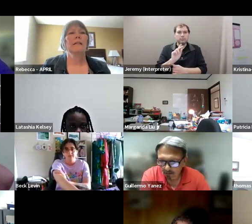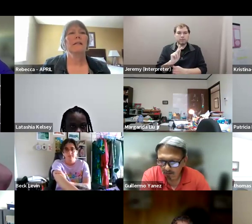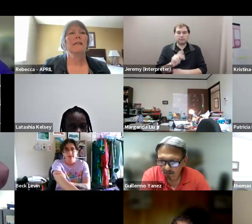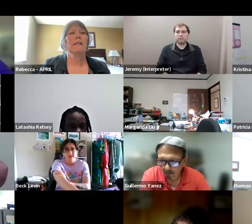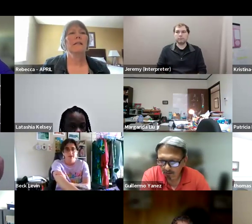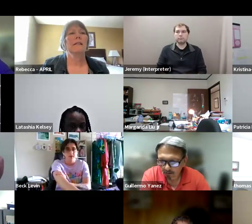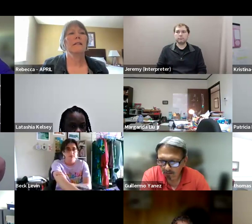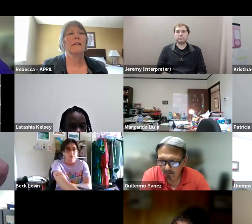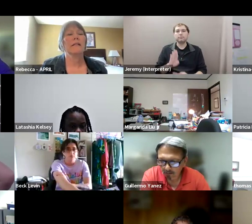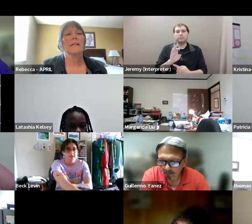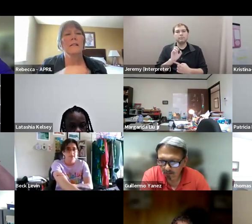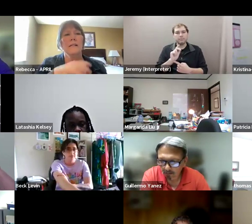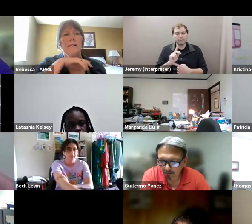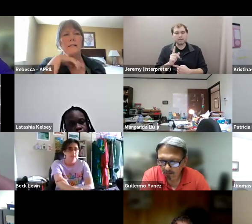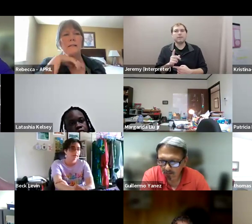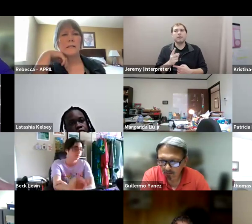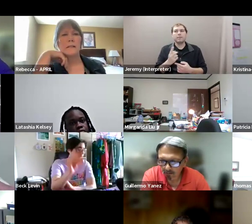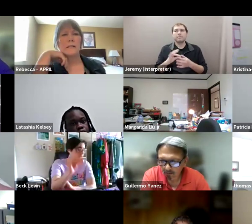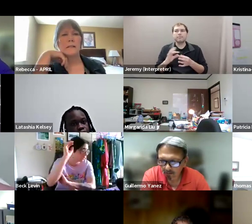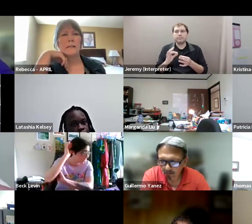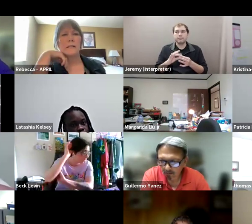Beck Levin: This is back. What I think I would say to Guillermo is